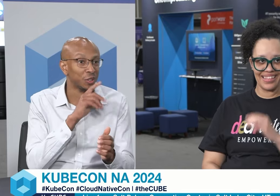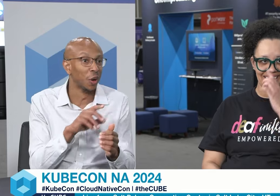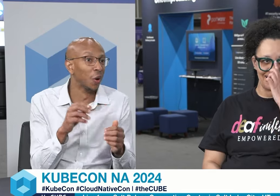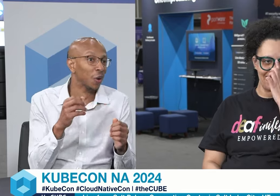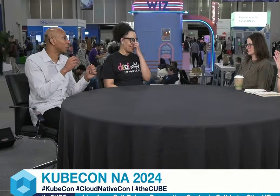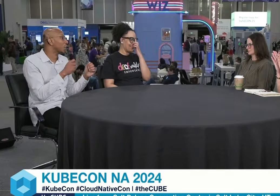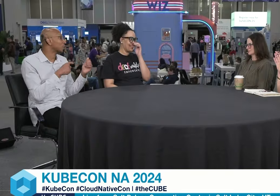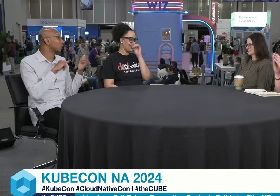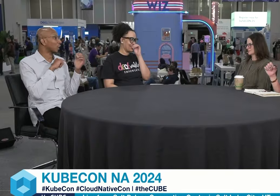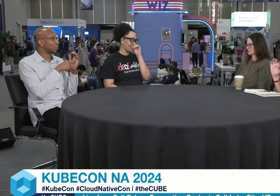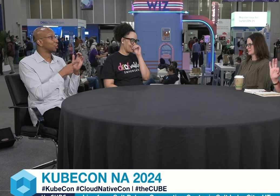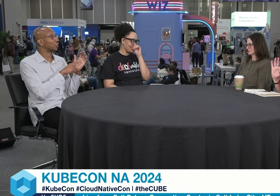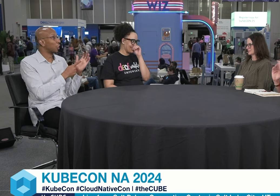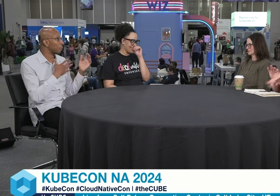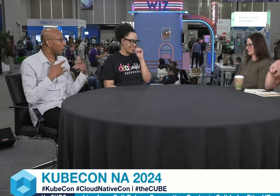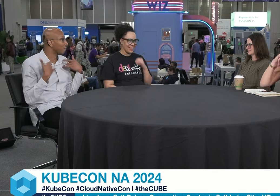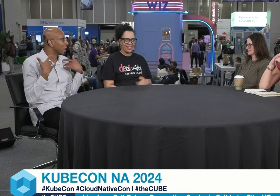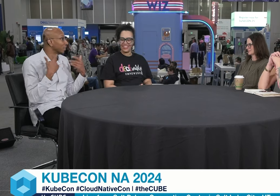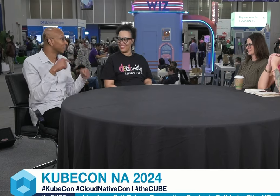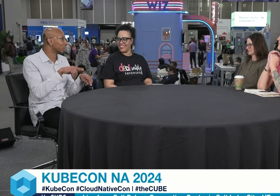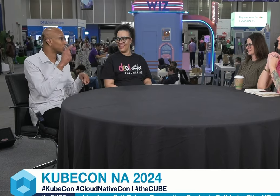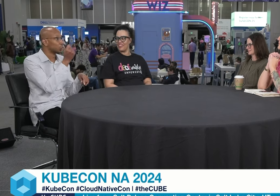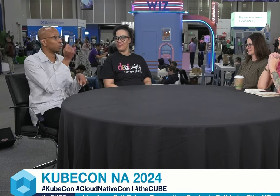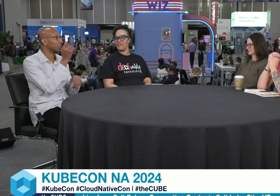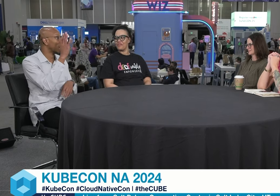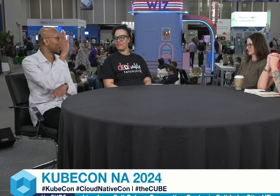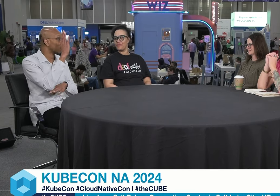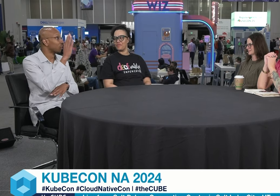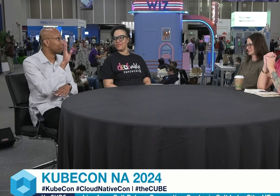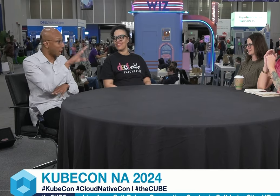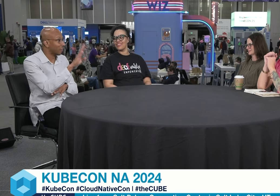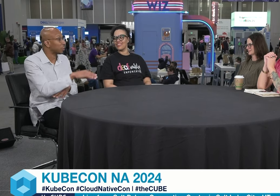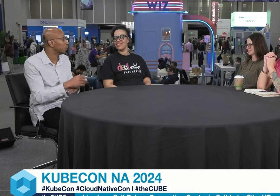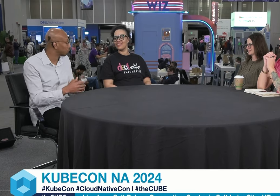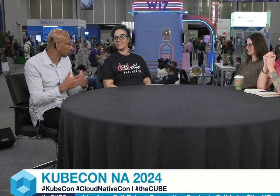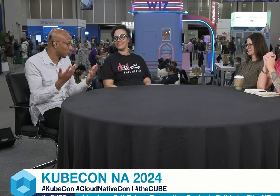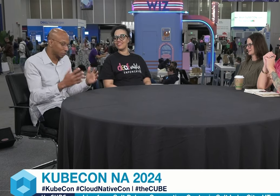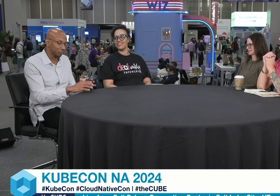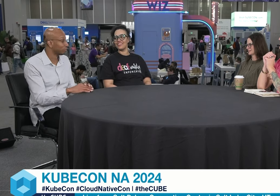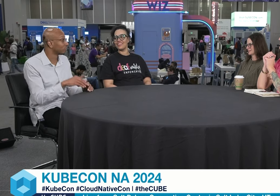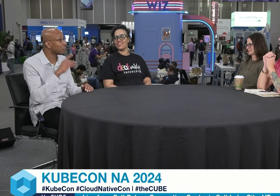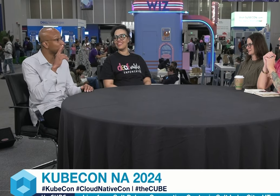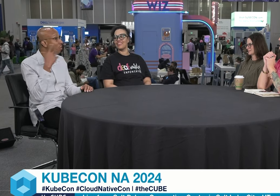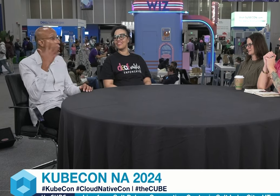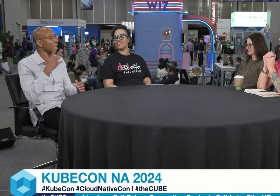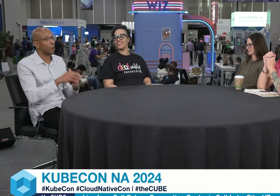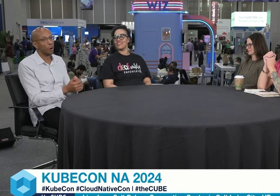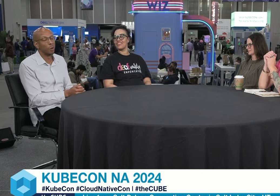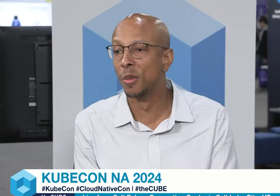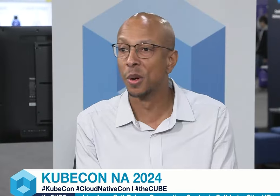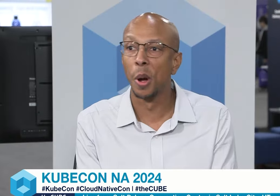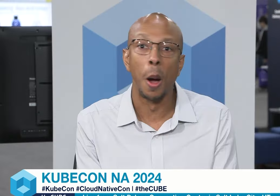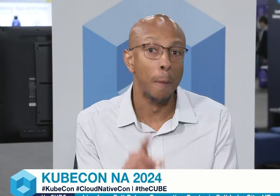So you have to show your excitement. I mean, I've been so excited since Tuesday afternoon.